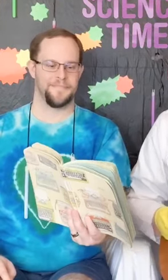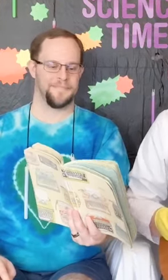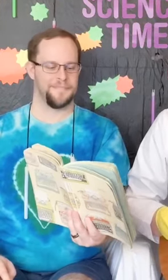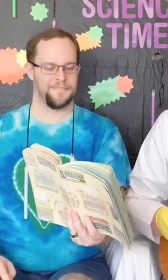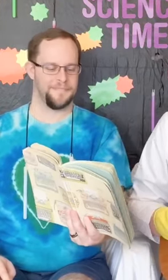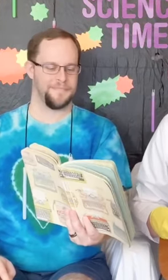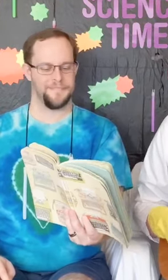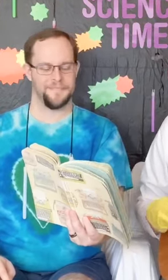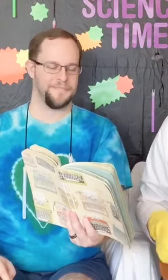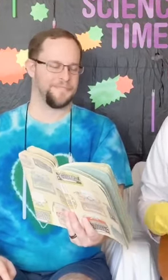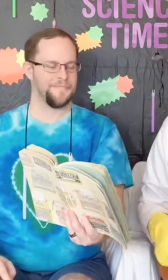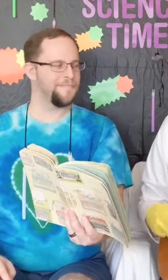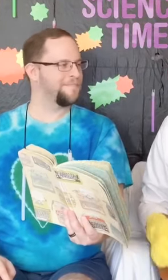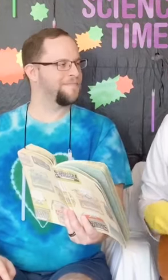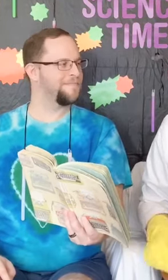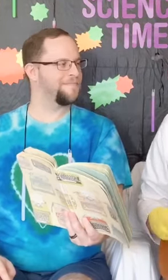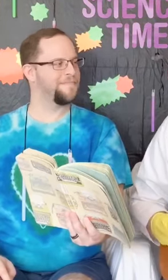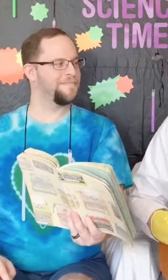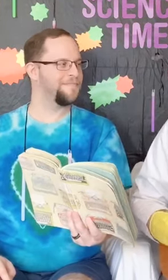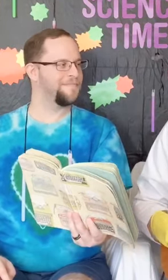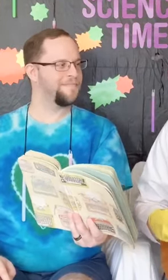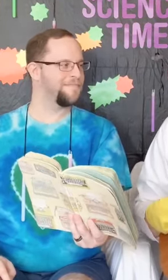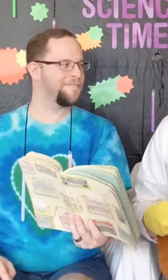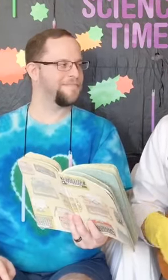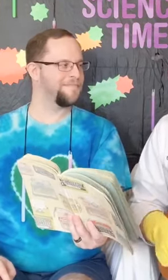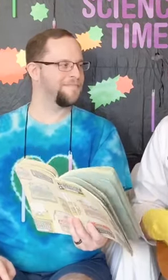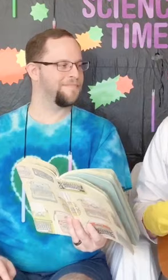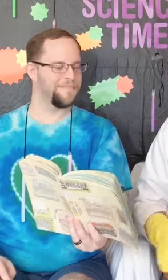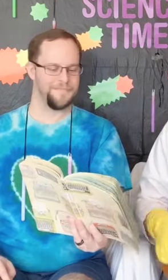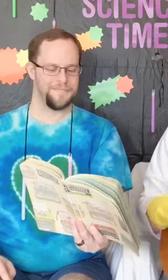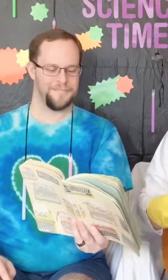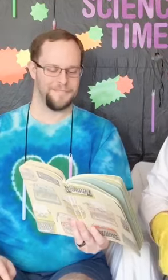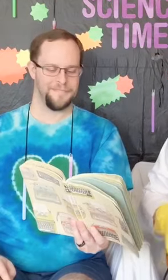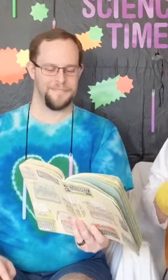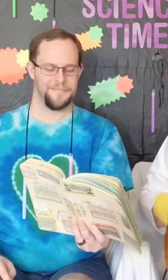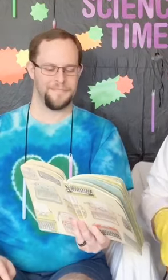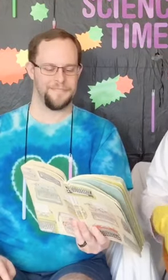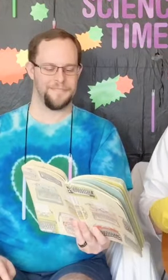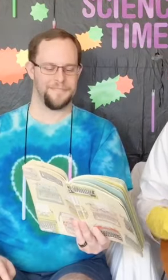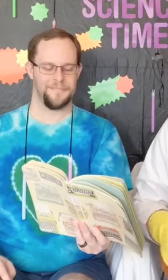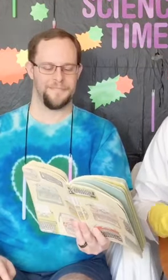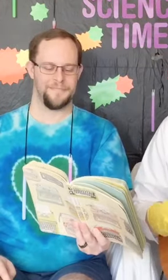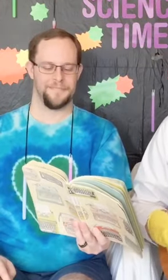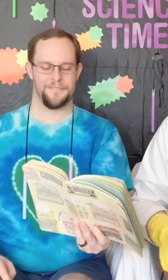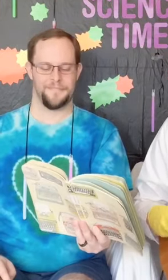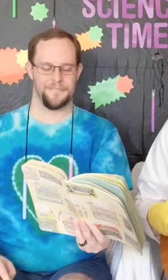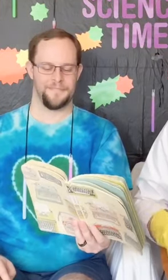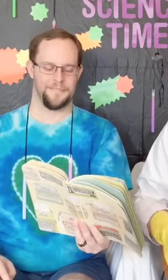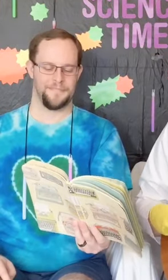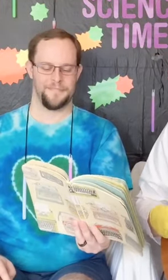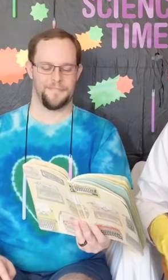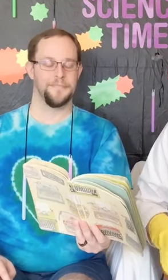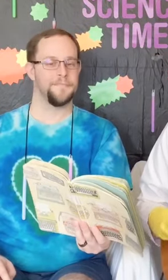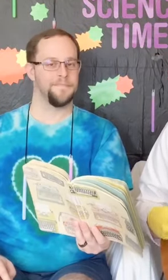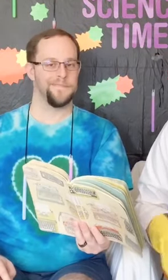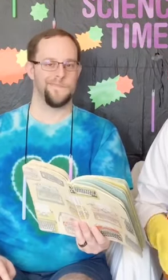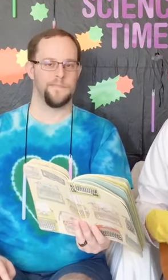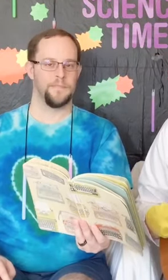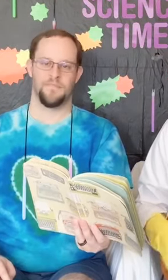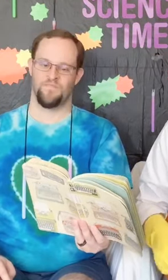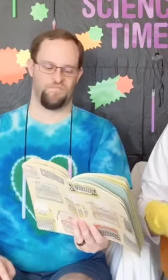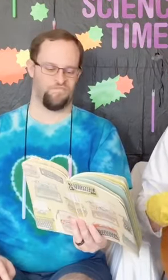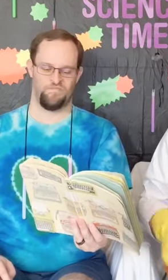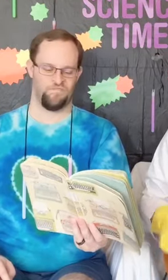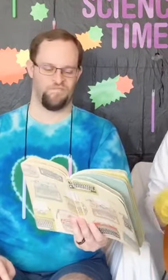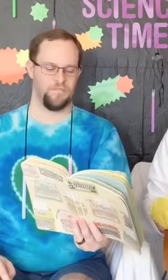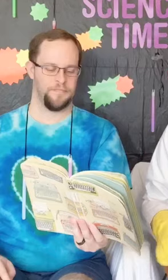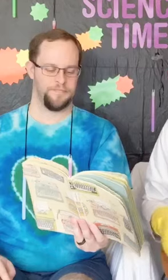Being myself. Being myself. Sometimes others fill you full of doubt.